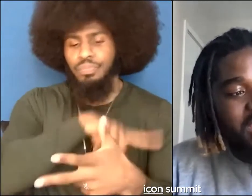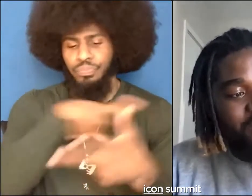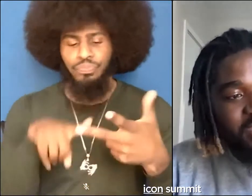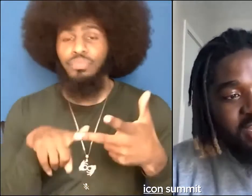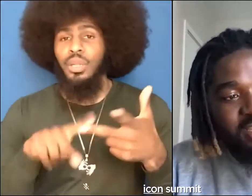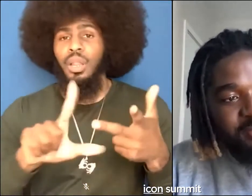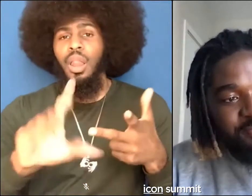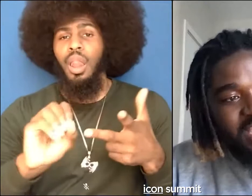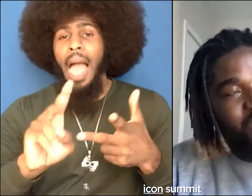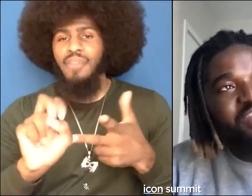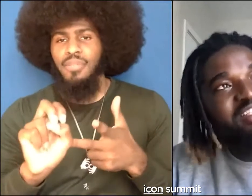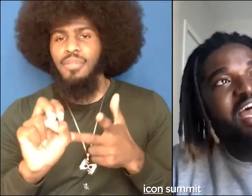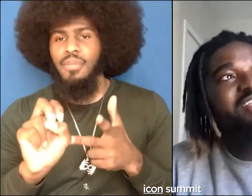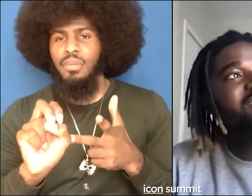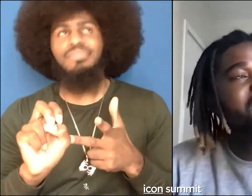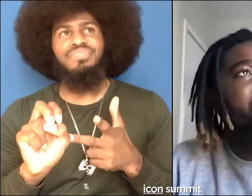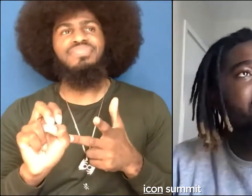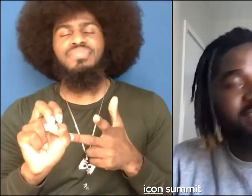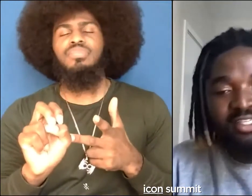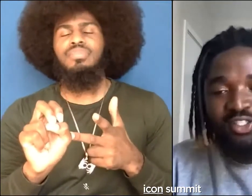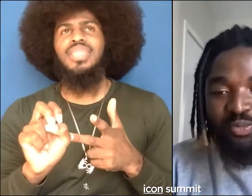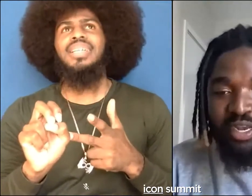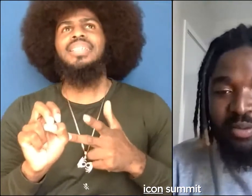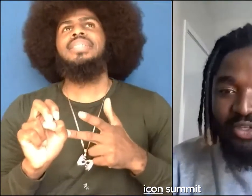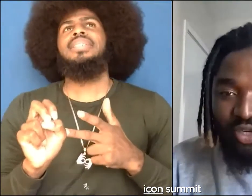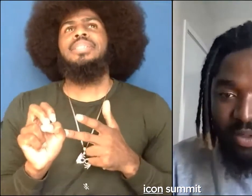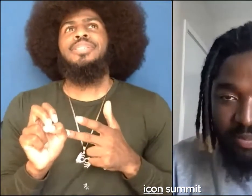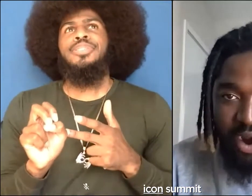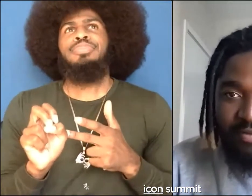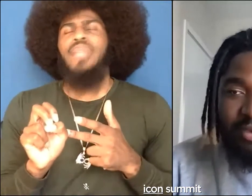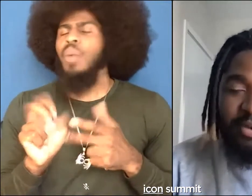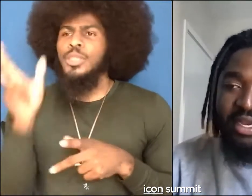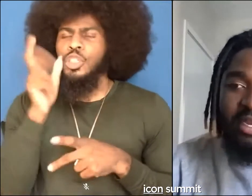I was very touched listening to Brené Brown talking about the power of vulnerability in